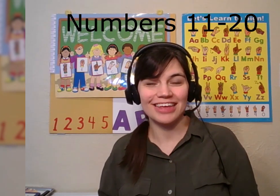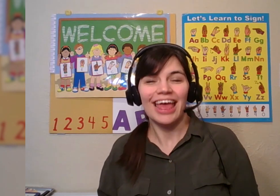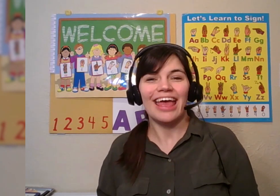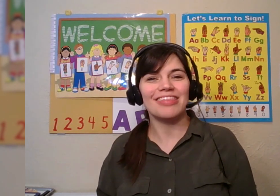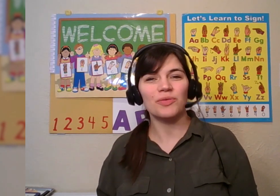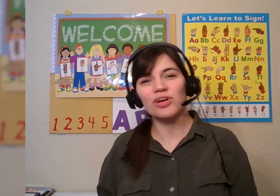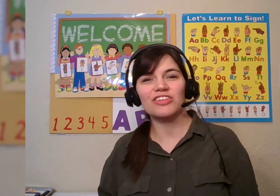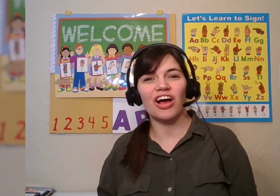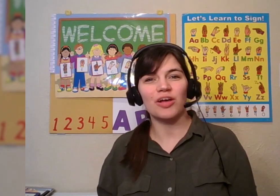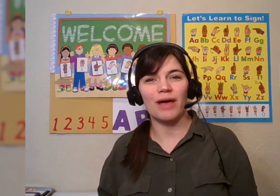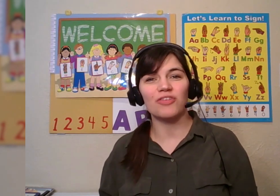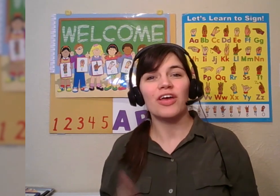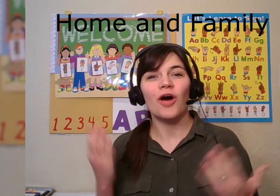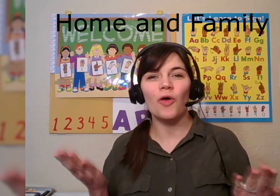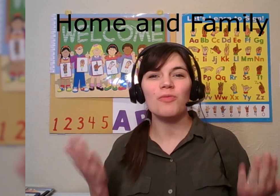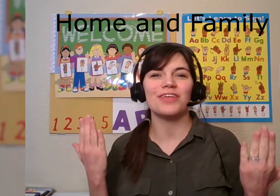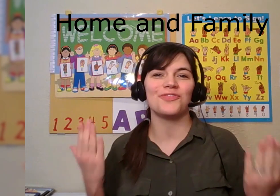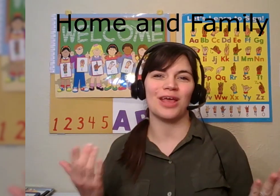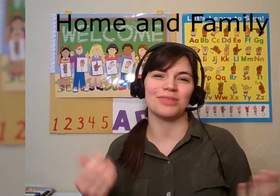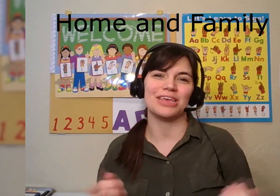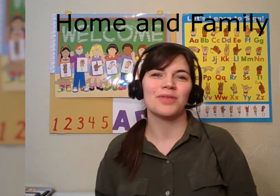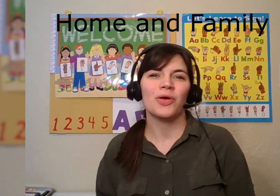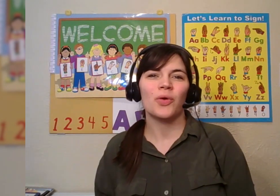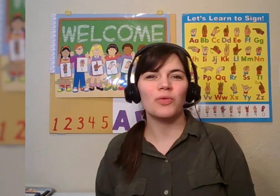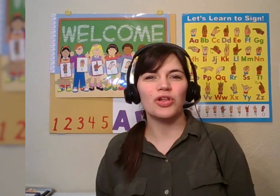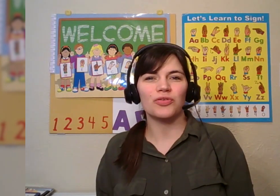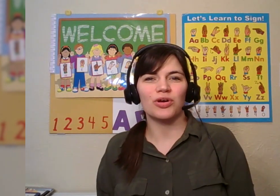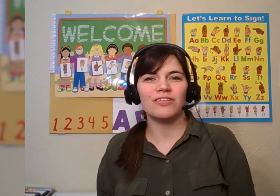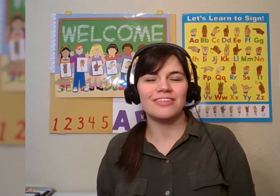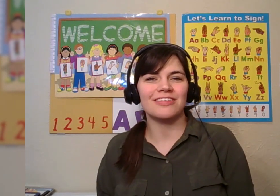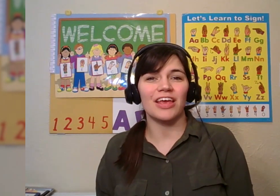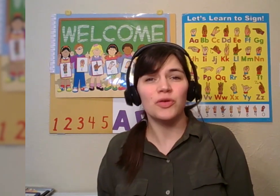then we're going to talk about home and family. We will learn words to say who's